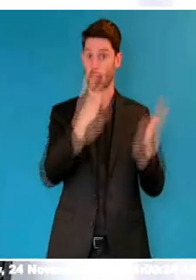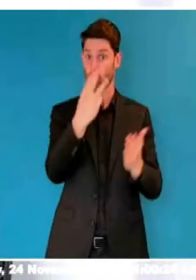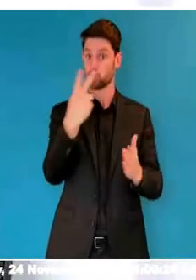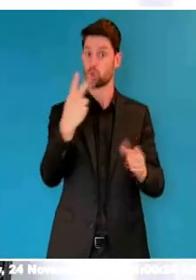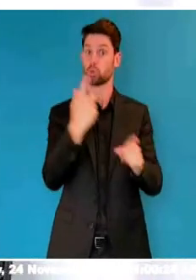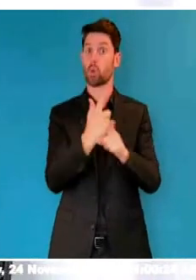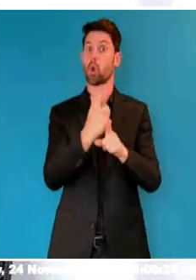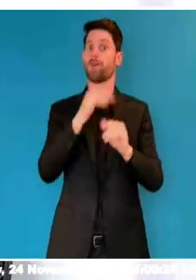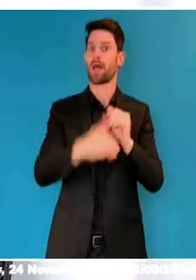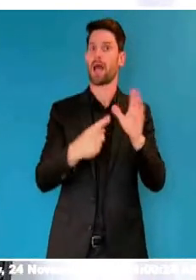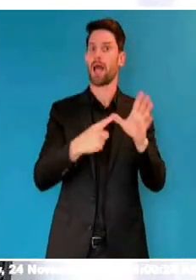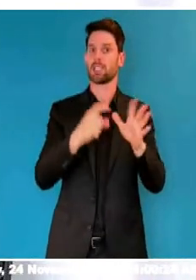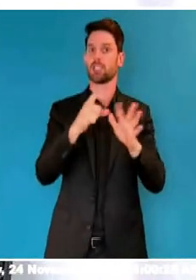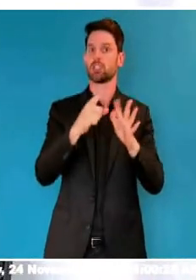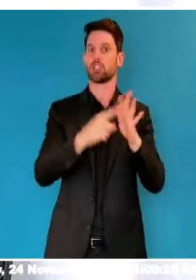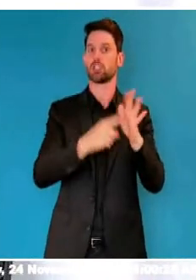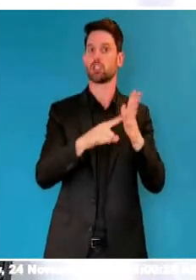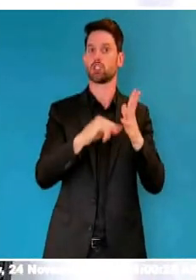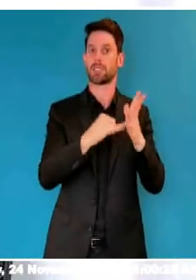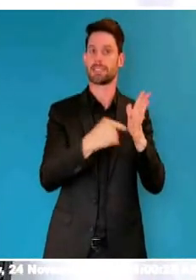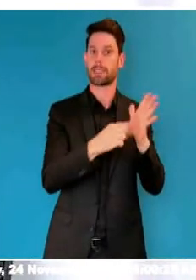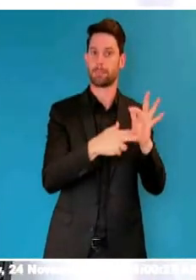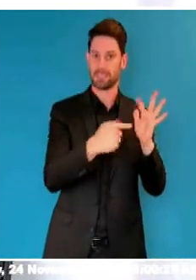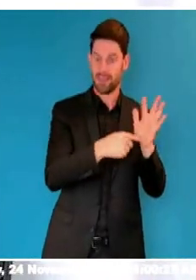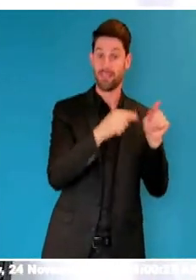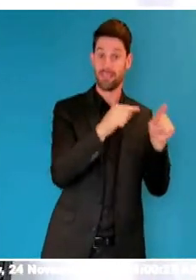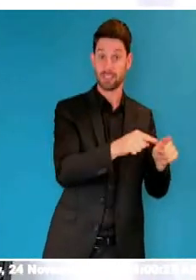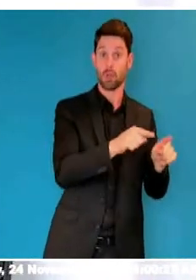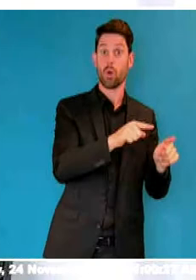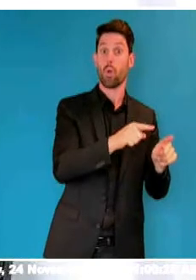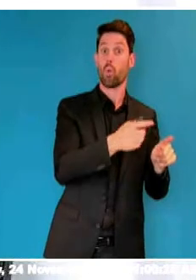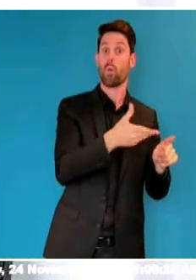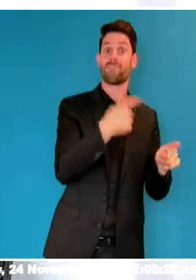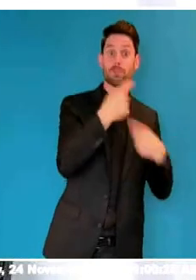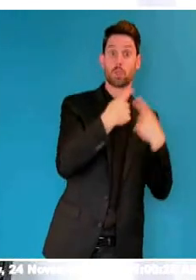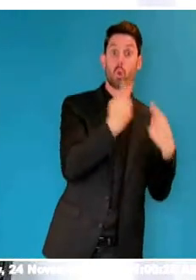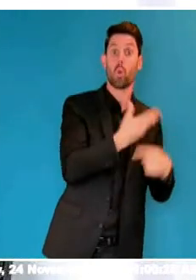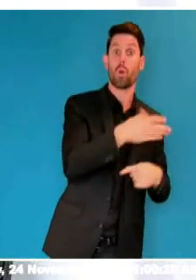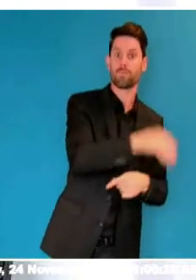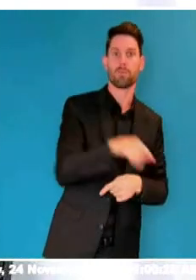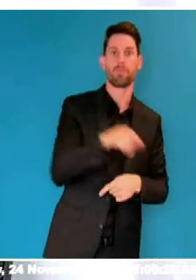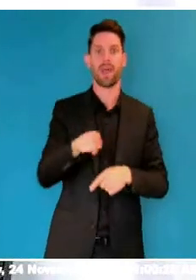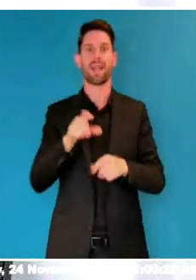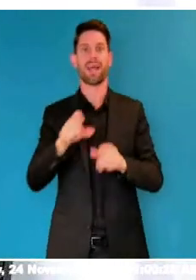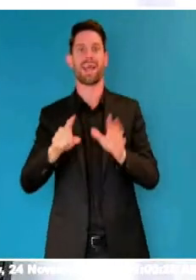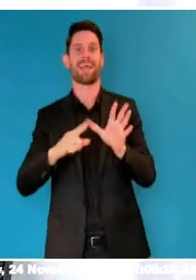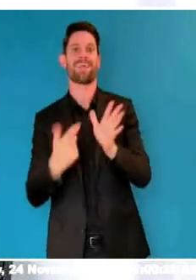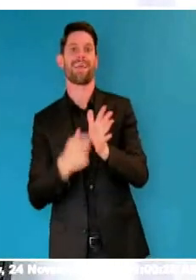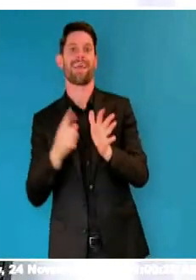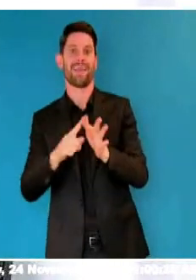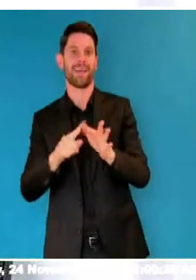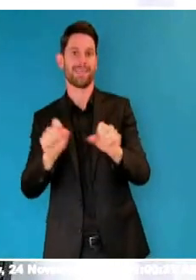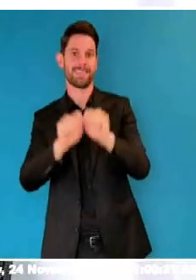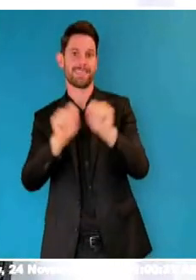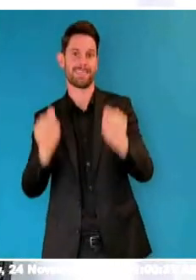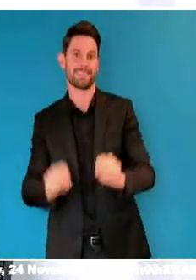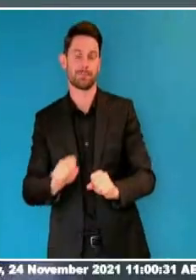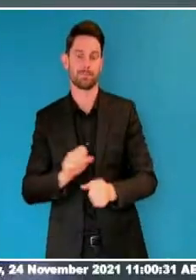that come from the Care database? I can't say that all of it came from the Care database.